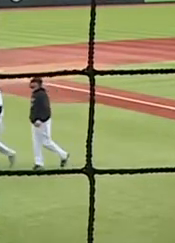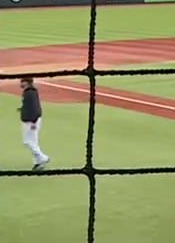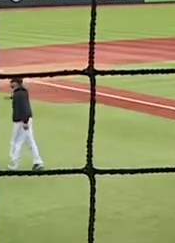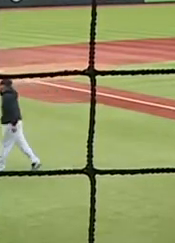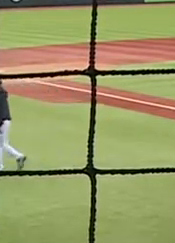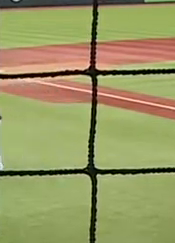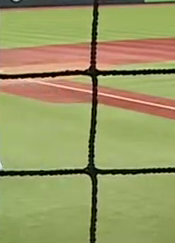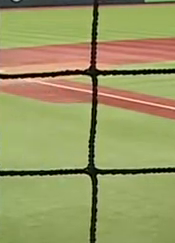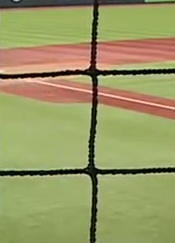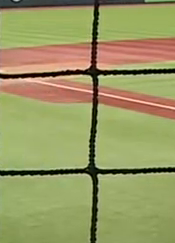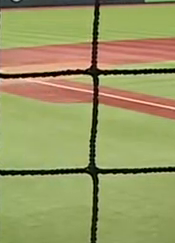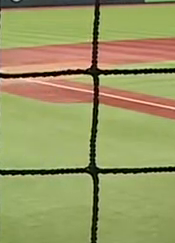fuck you